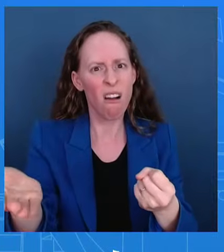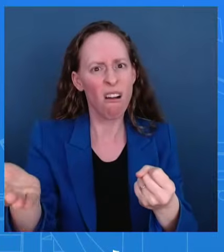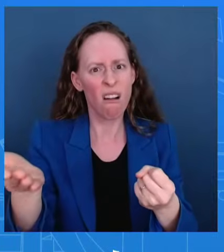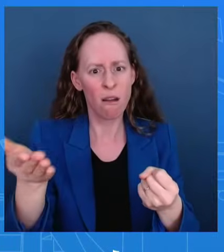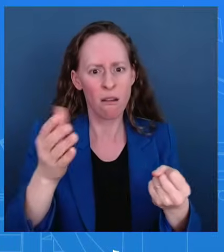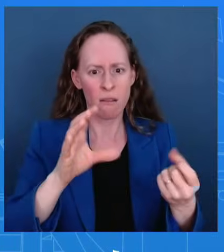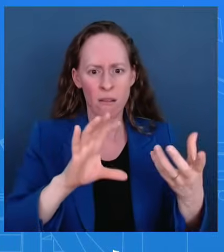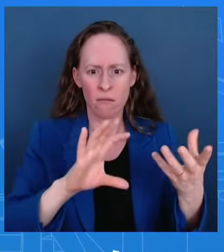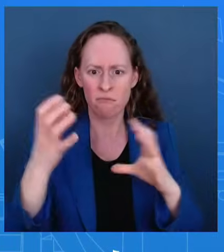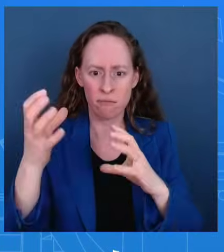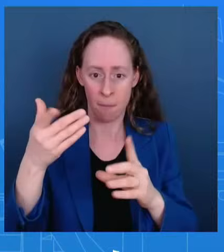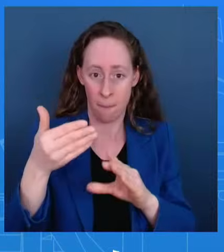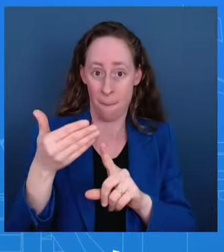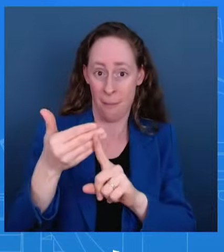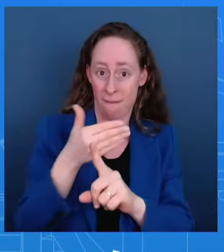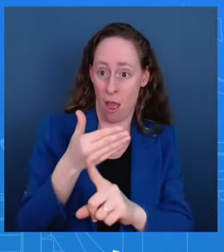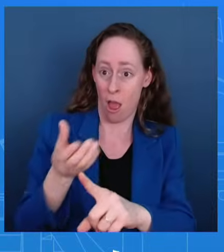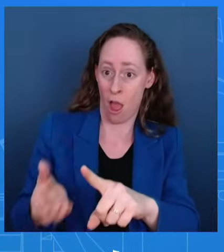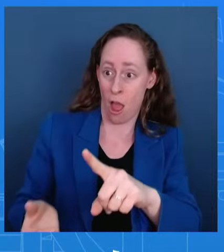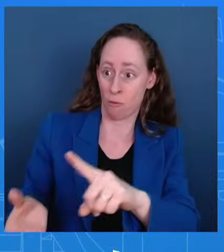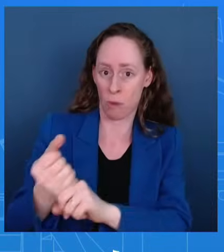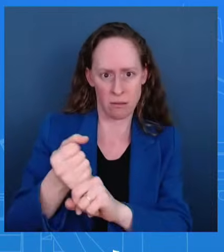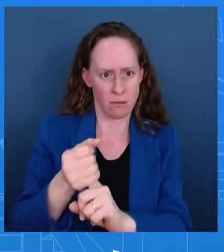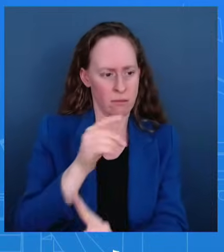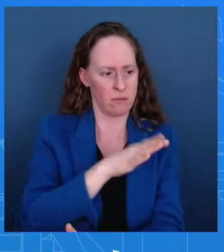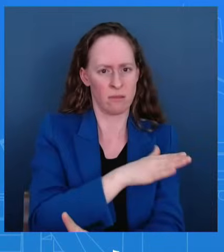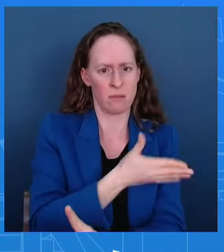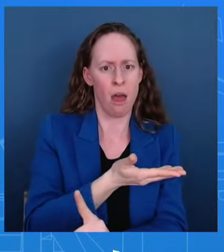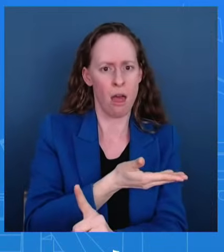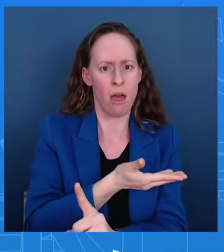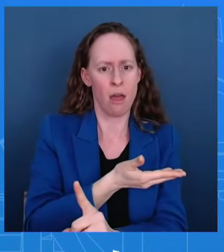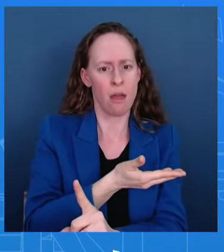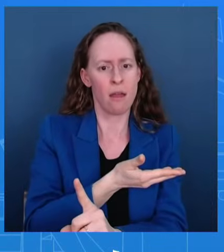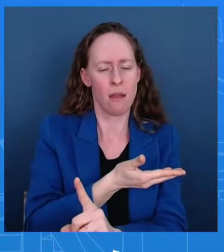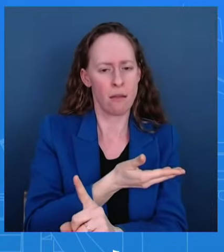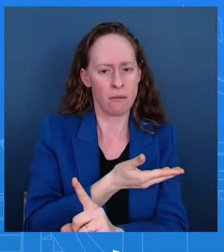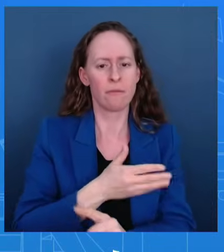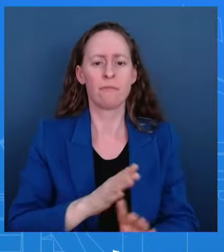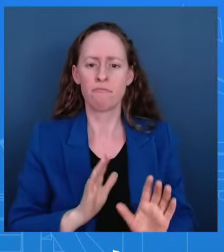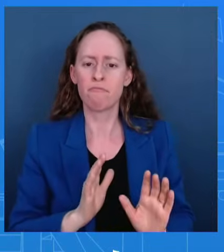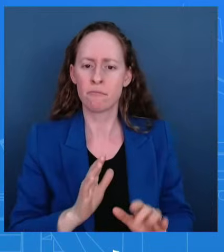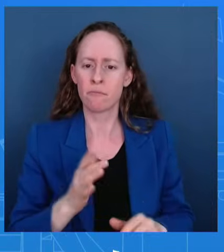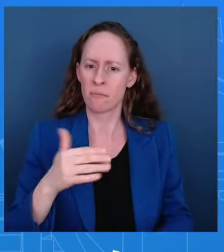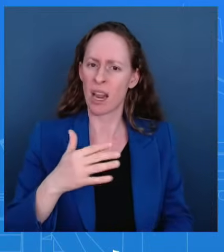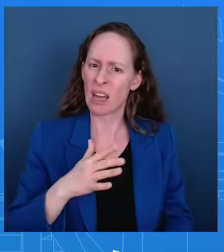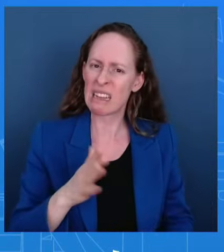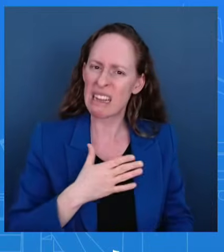that, obviously, he was not involved in. So, want to make sure that we share our condolences